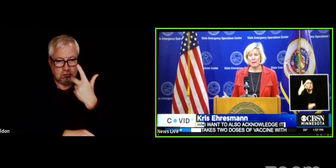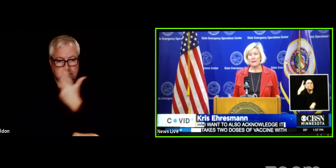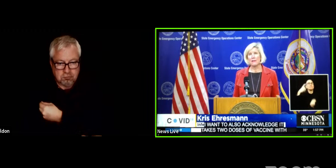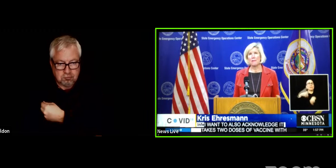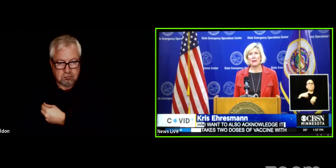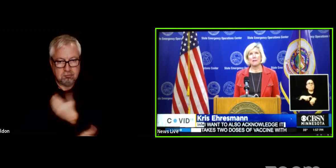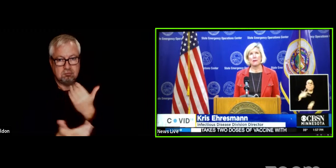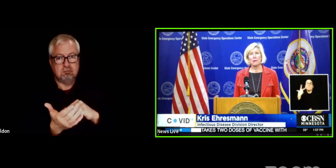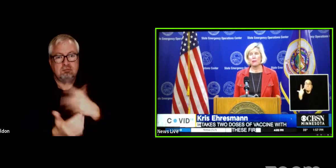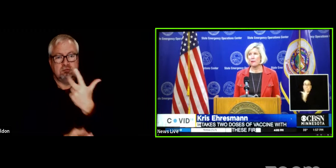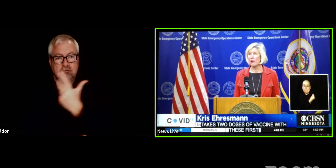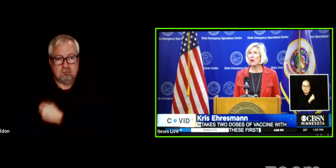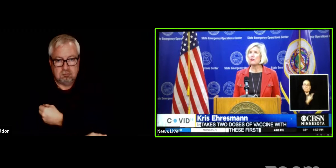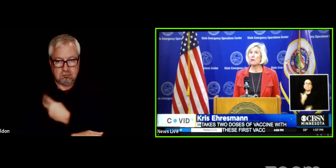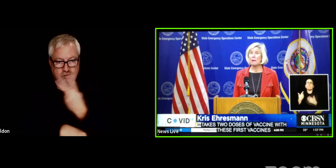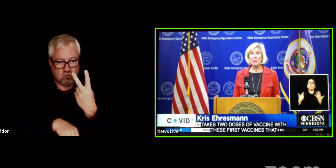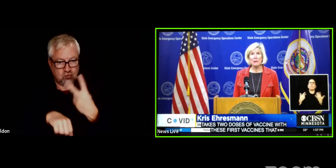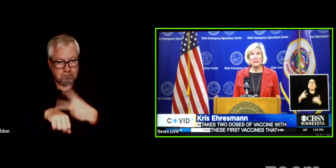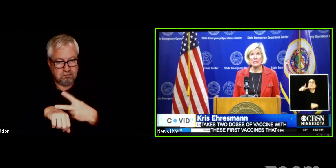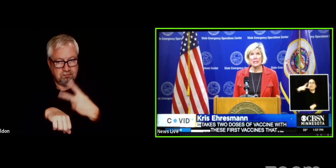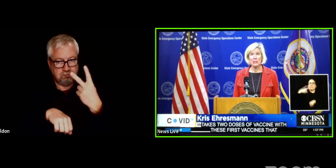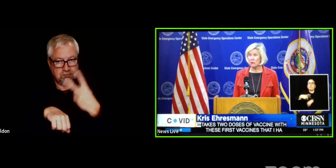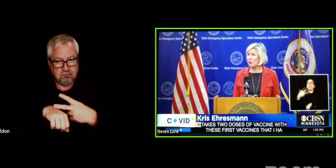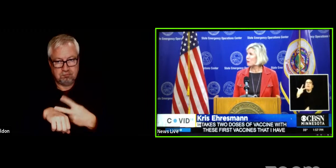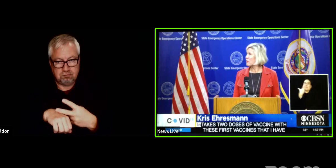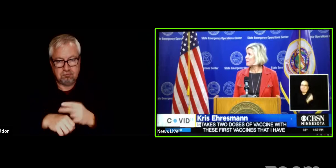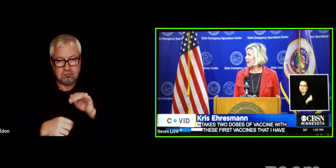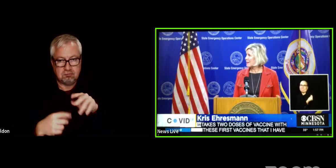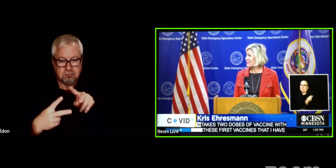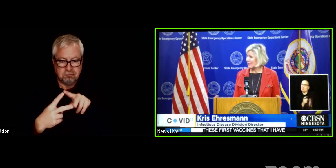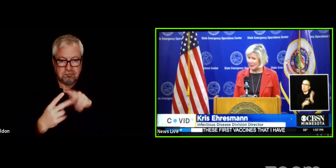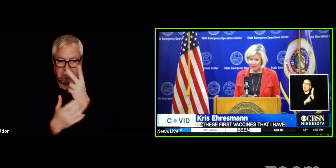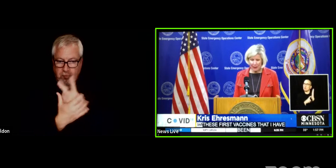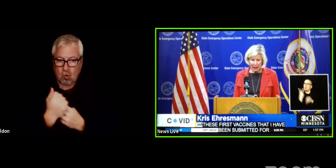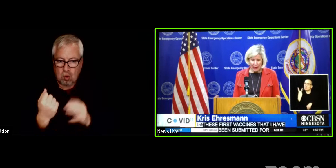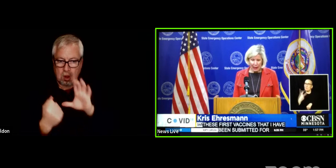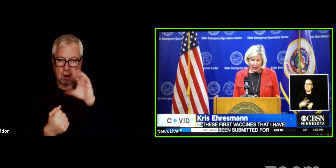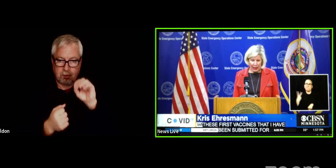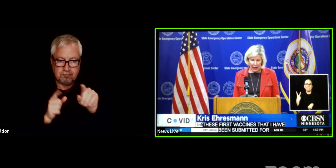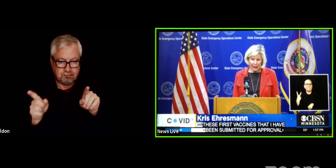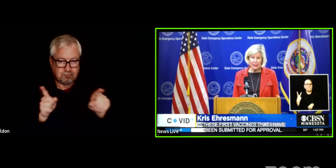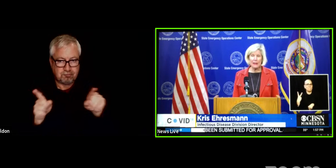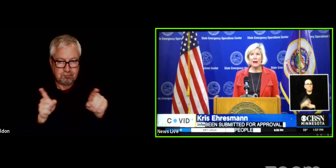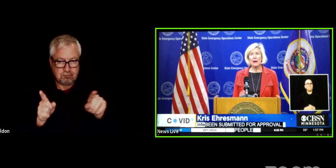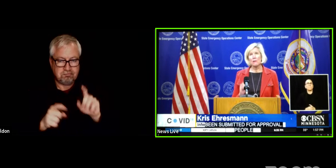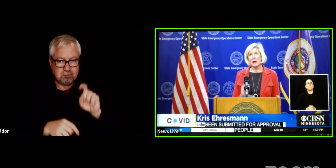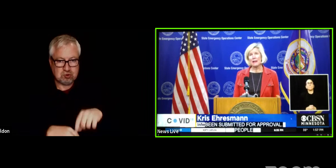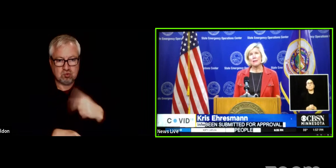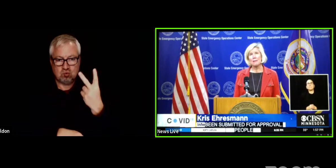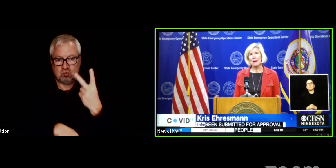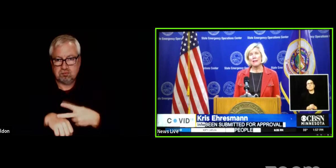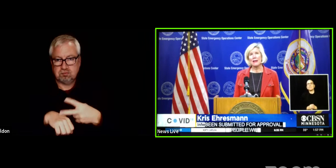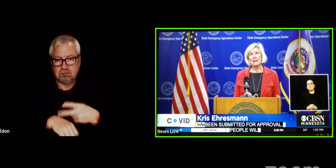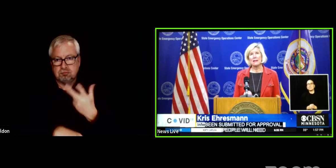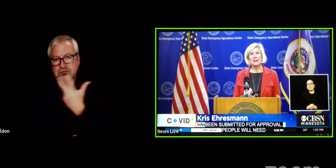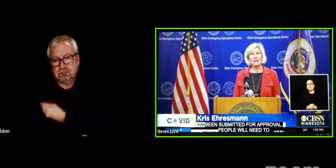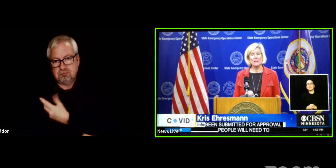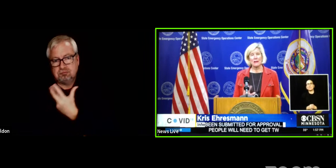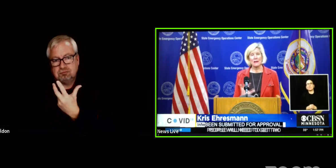THAT HAVE BEEN SUBMITTED FOR APPROVAL. SO PEOPLE WILL NEED TO GET TWO DOSES OF VACCINE, AND WANT TO KEEP IN MIND THAT THE